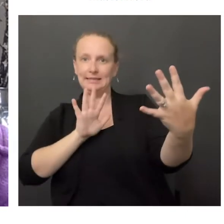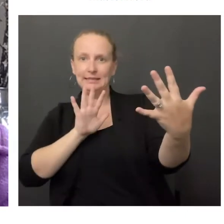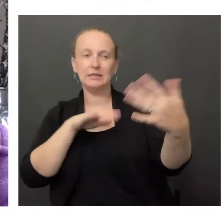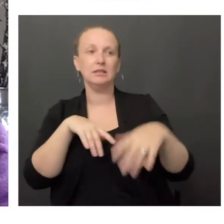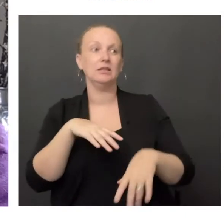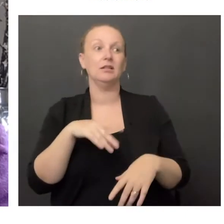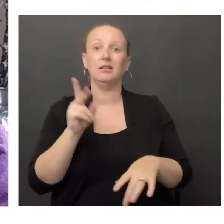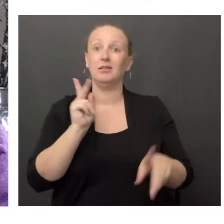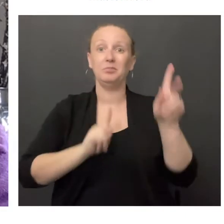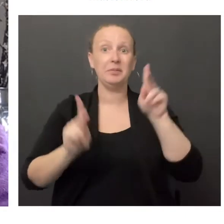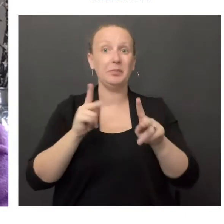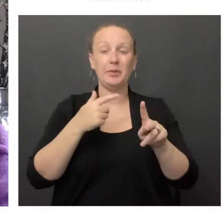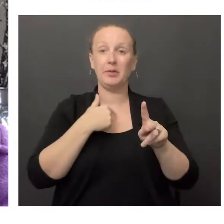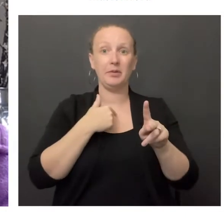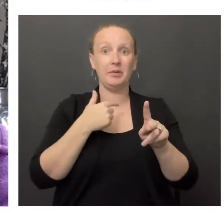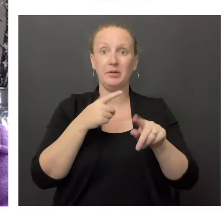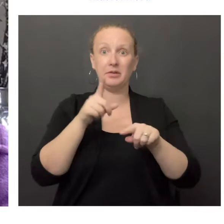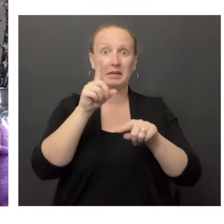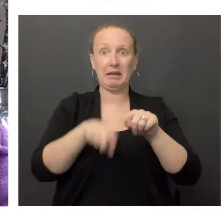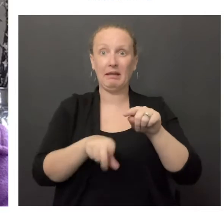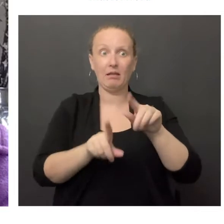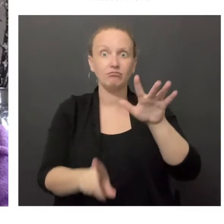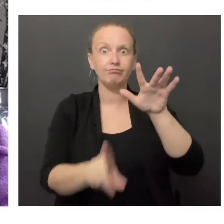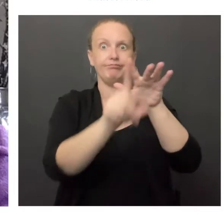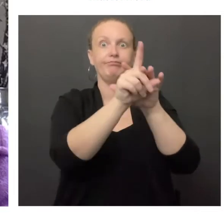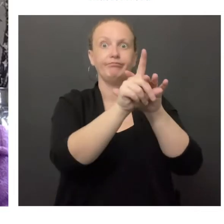able to come even to you know, hospital